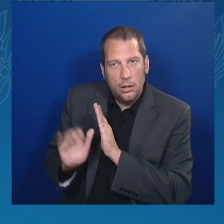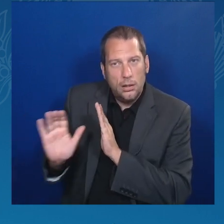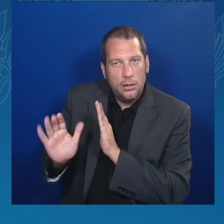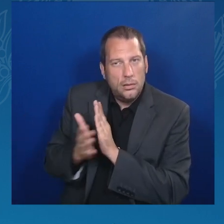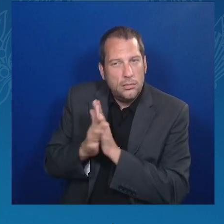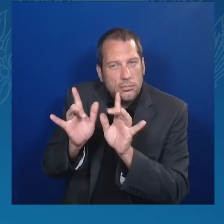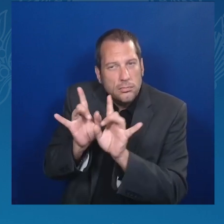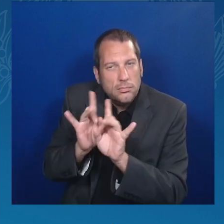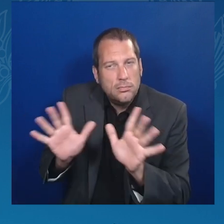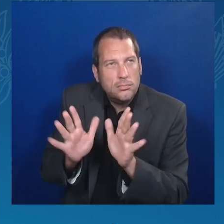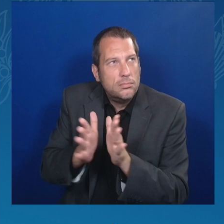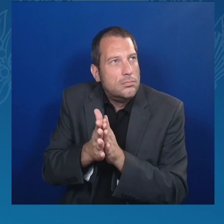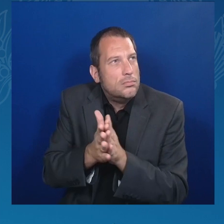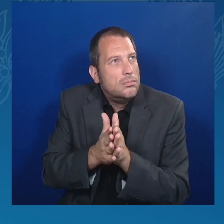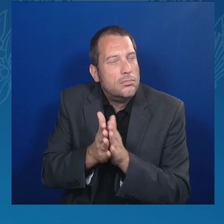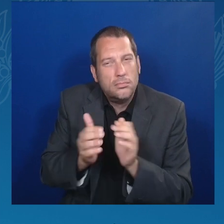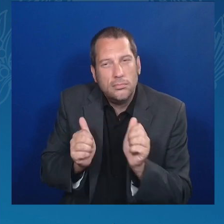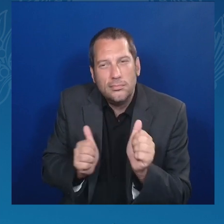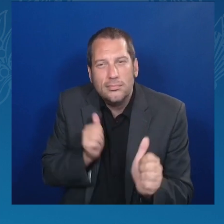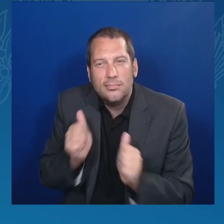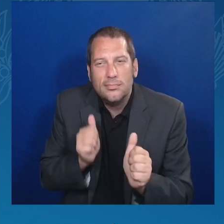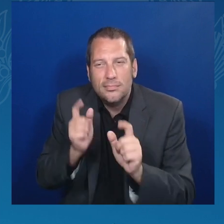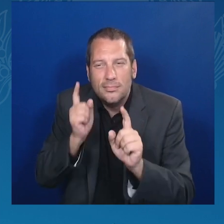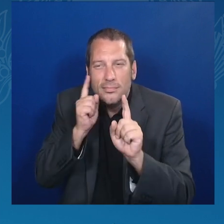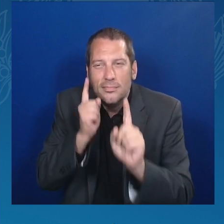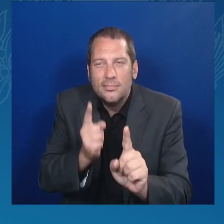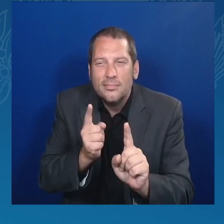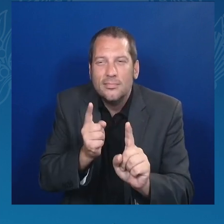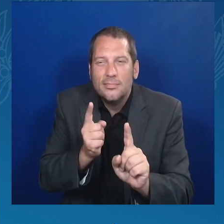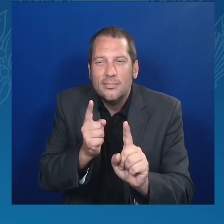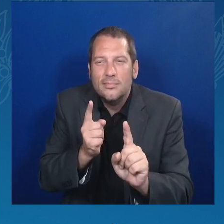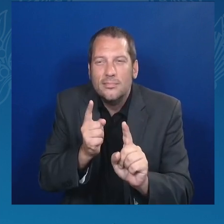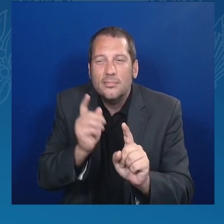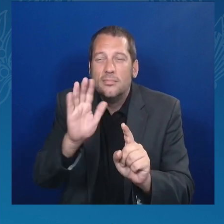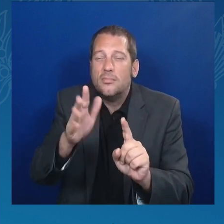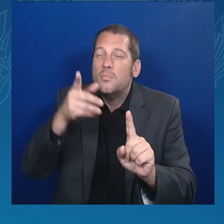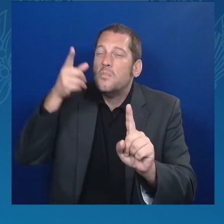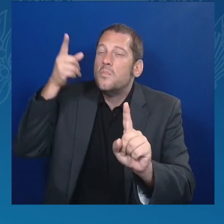So, the bottom line is that in all we do, President Biden and I are guided